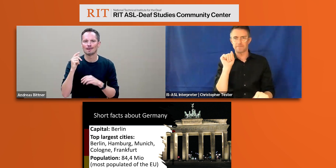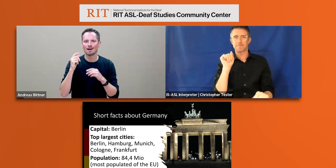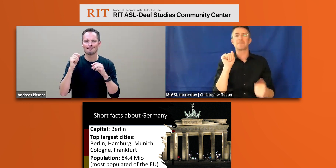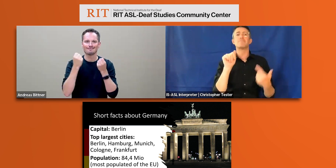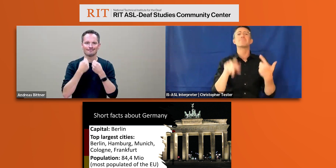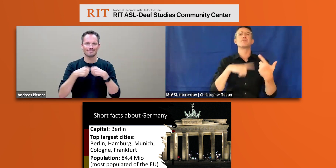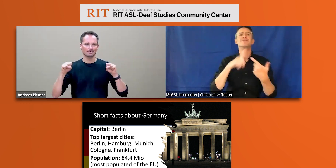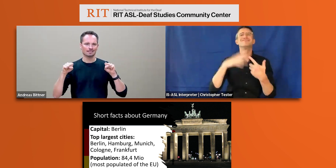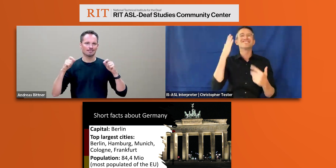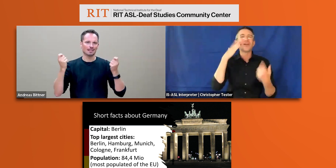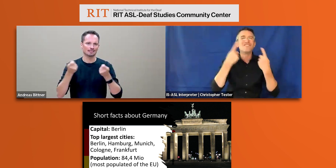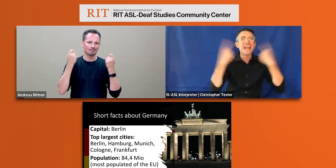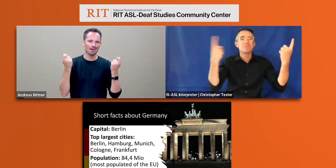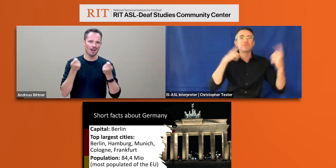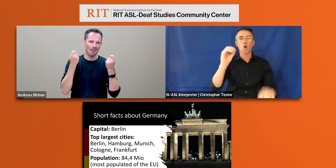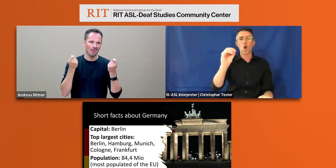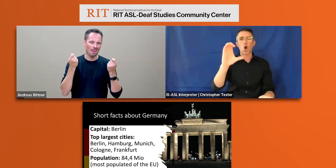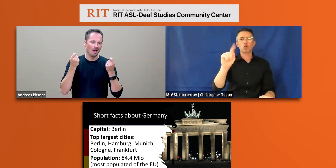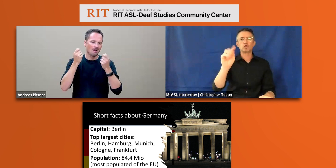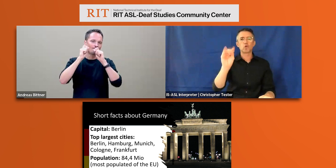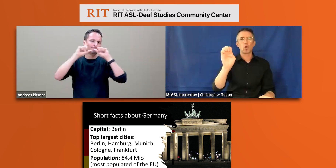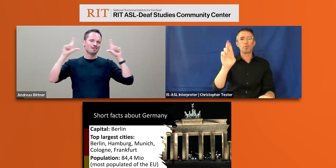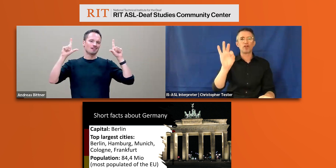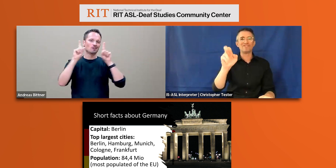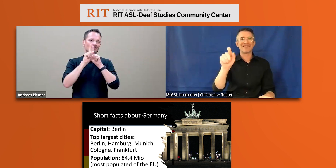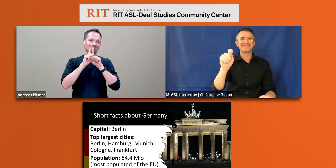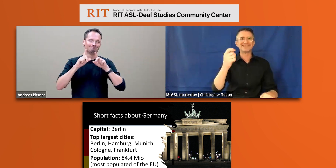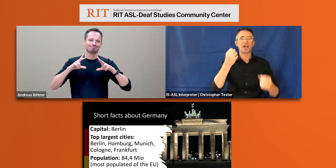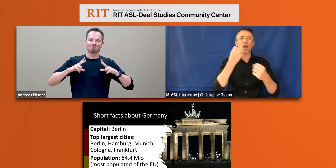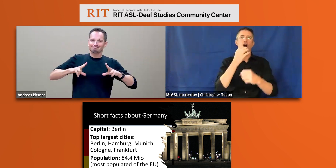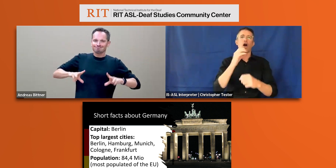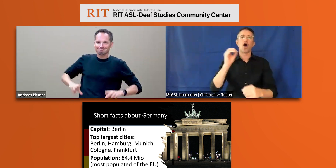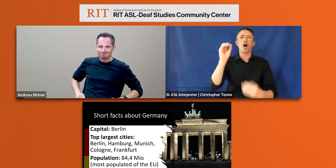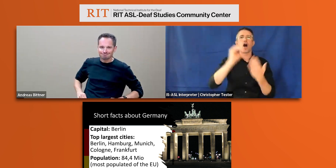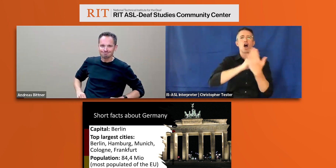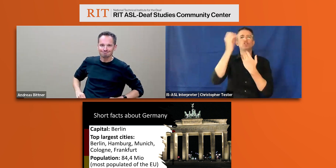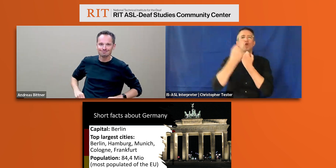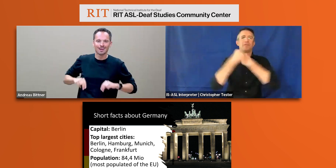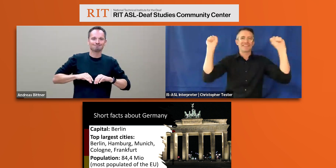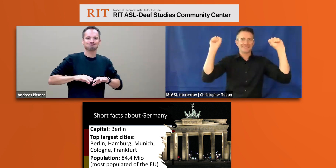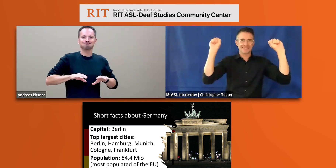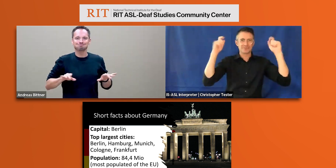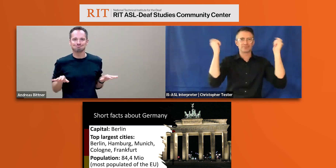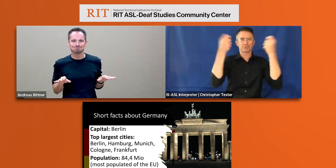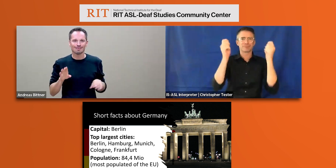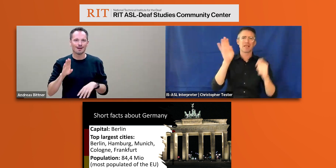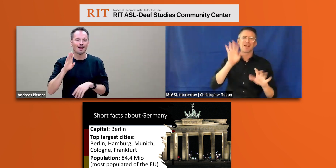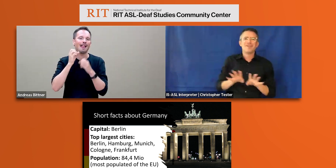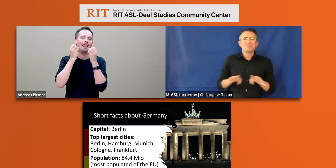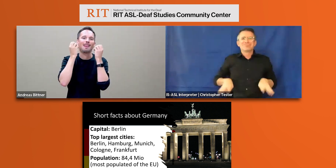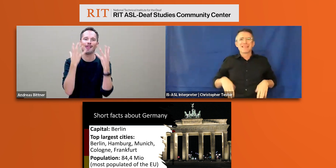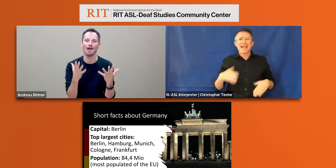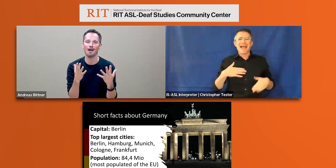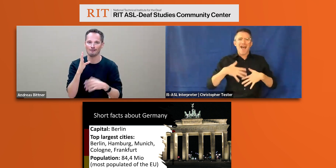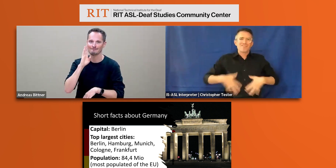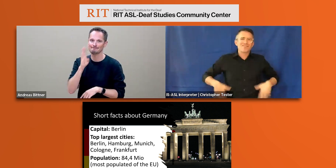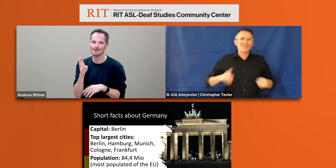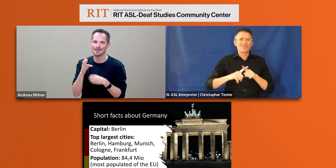in the state of Bavaria. They are famous for Oktoberfest.